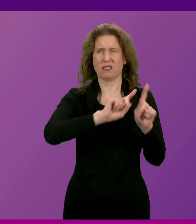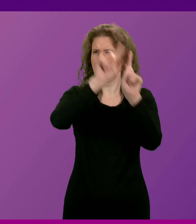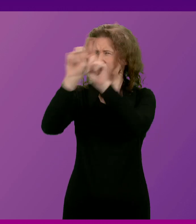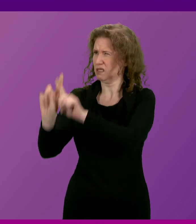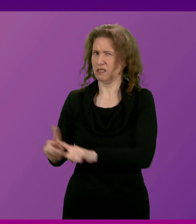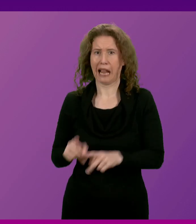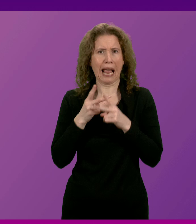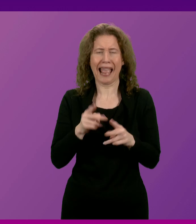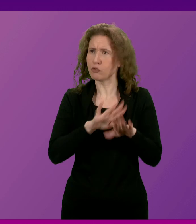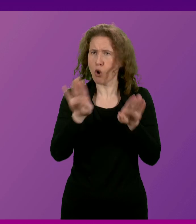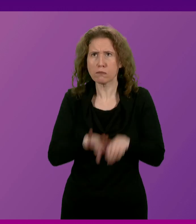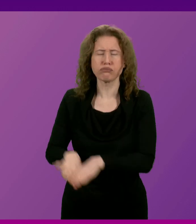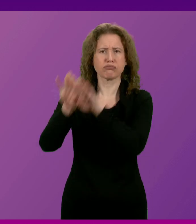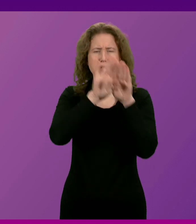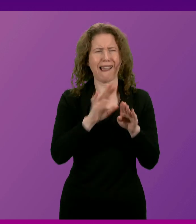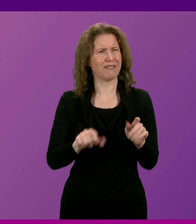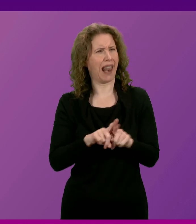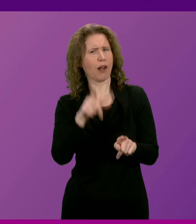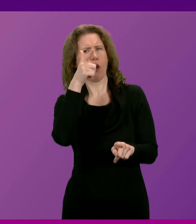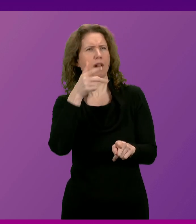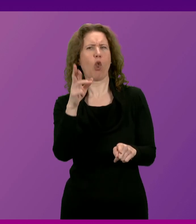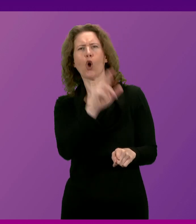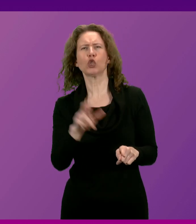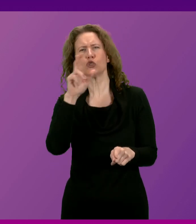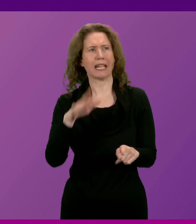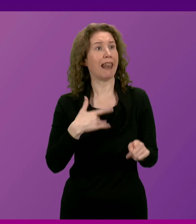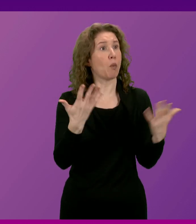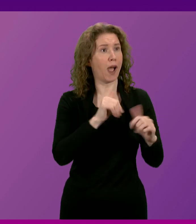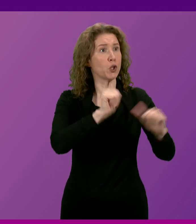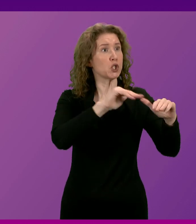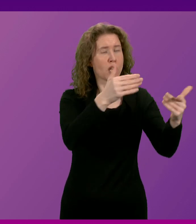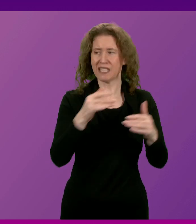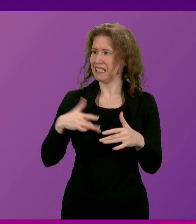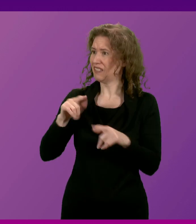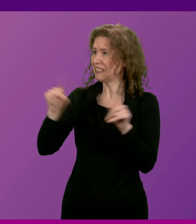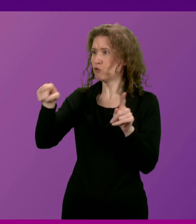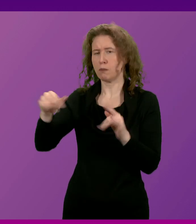country. That is what the national care service proposal is about,